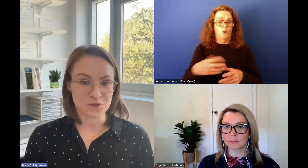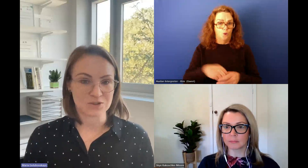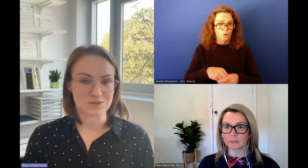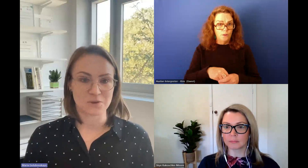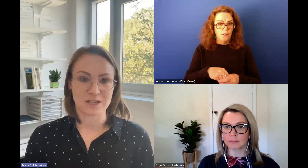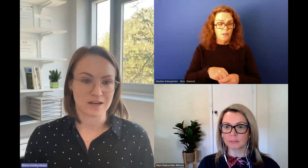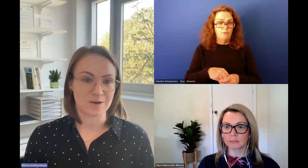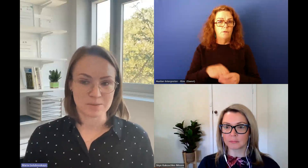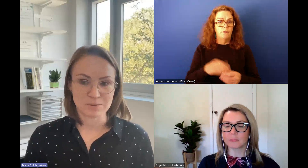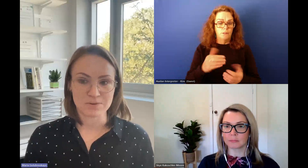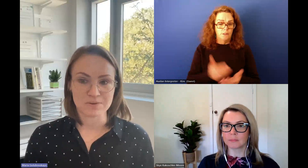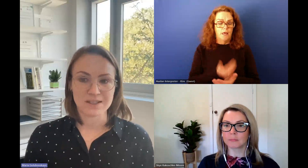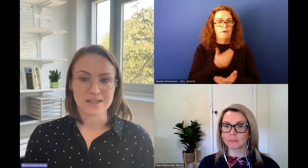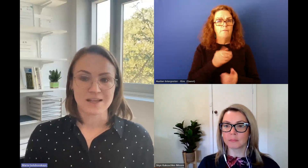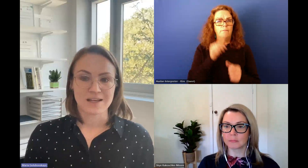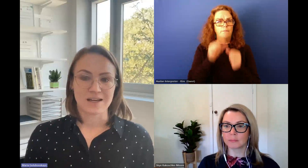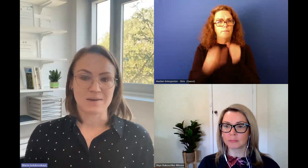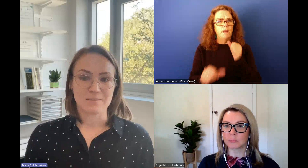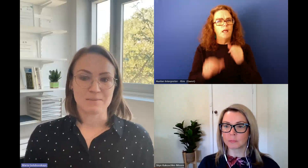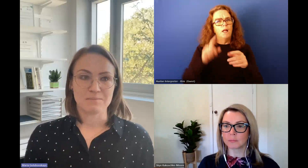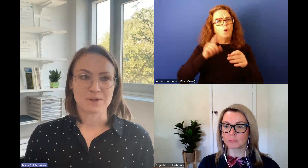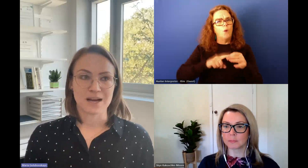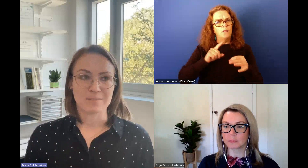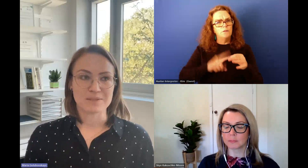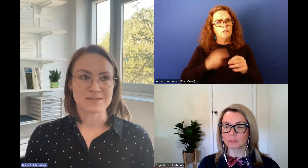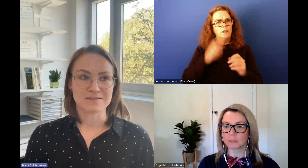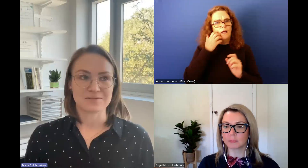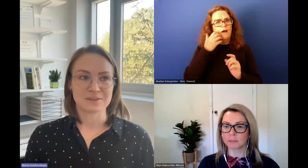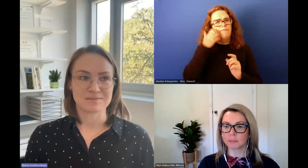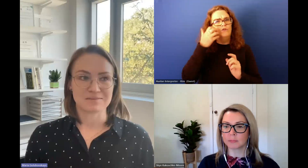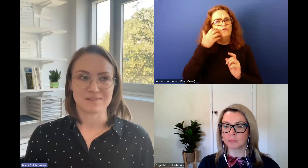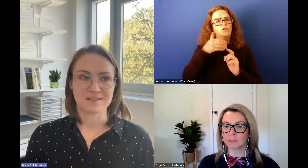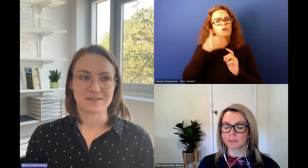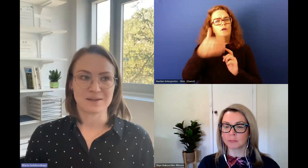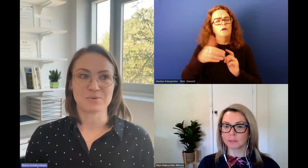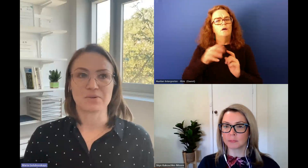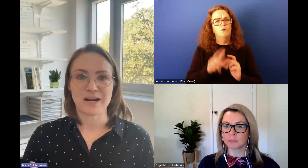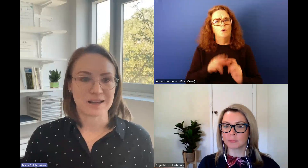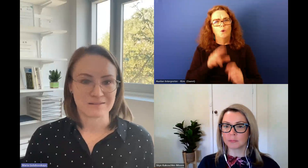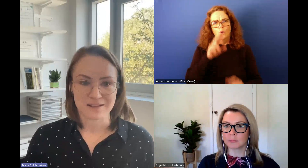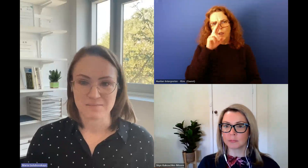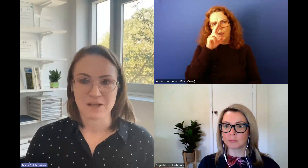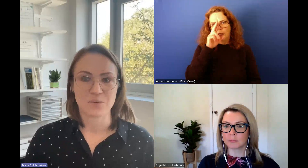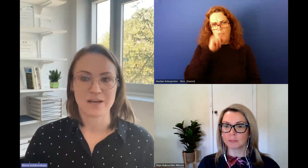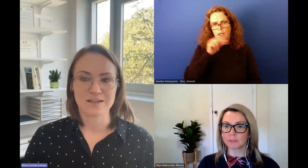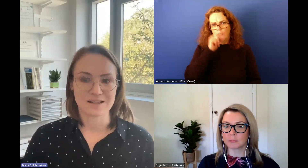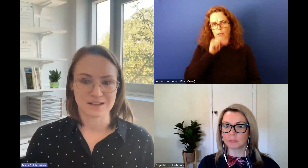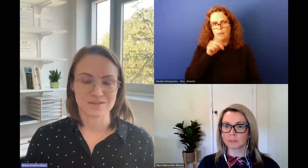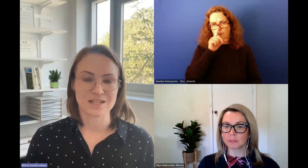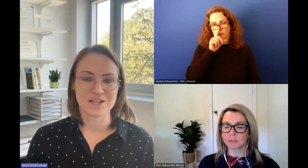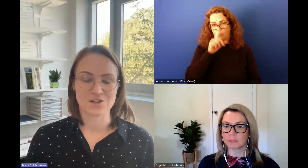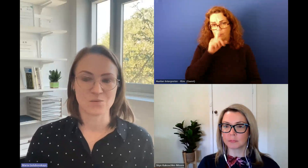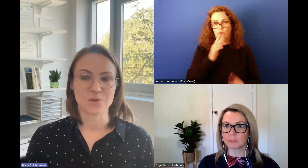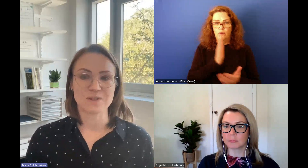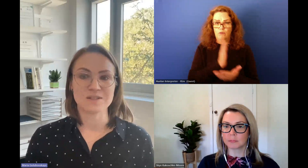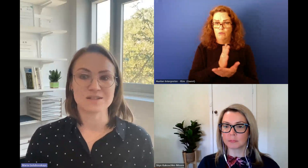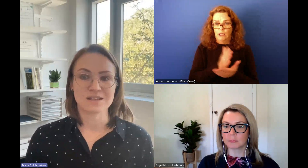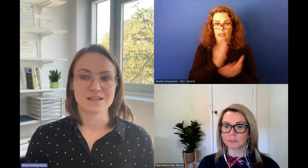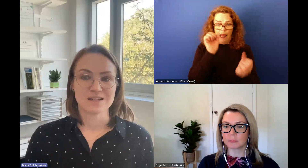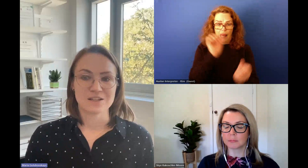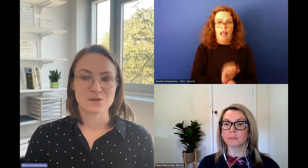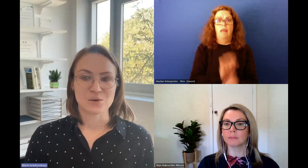future for the young people. Perhaps even liberating in many ways that conversation was.